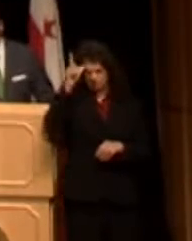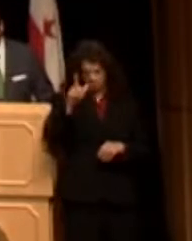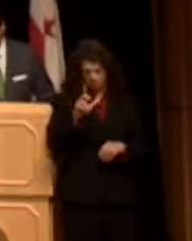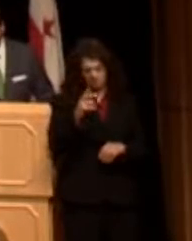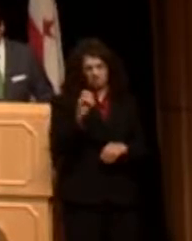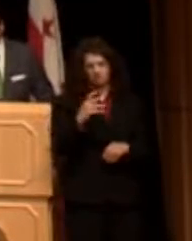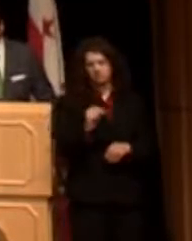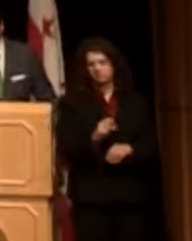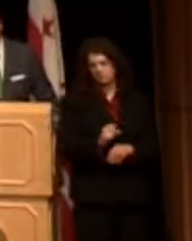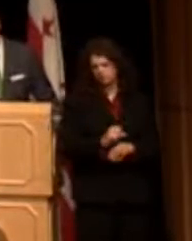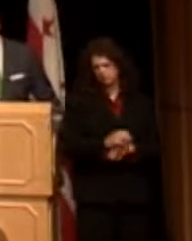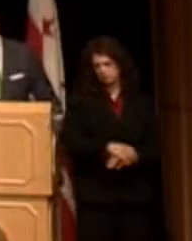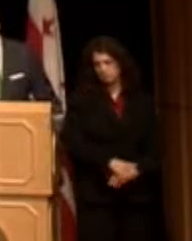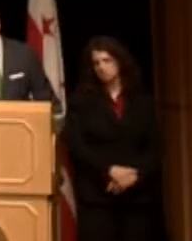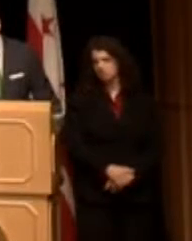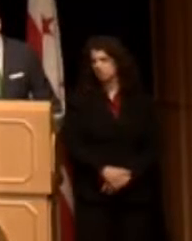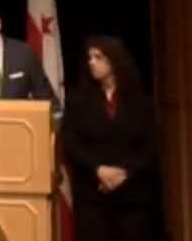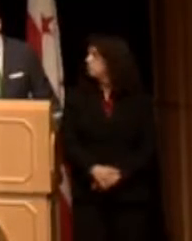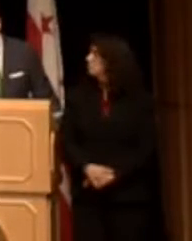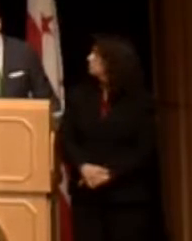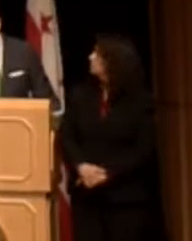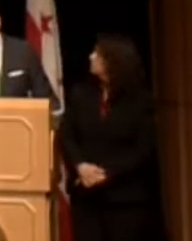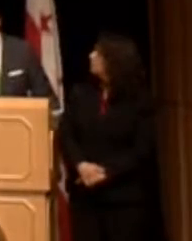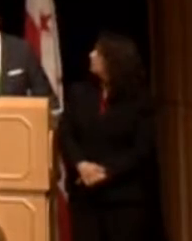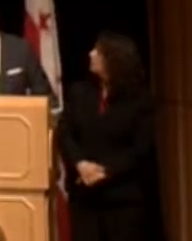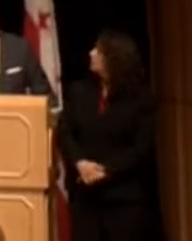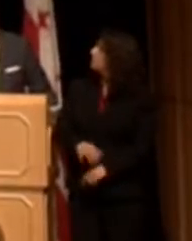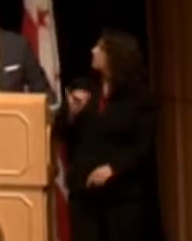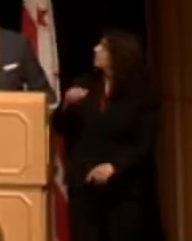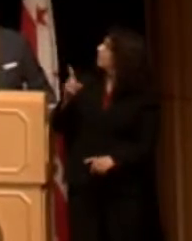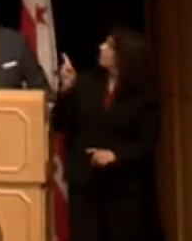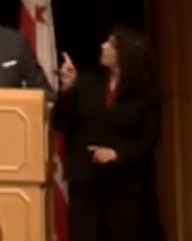THE NEIGHBORHOOD IS BOUNDED BY TWO MAJOR COMMUTER ROUTES, EAST